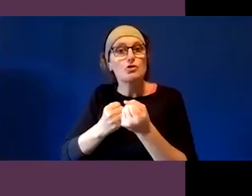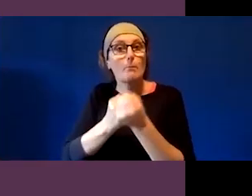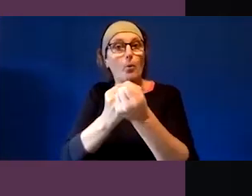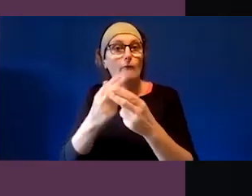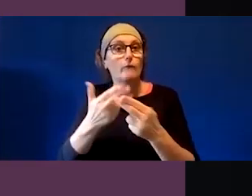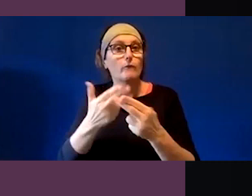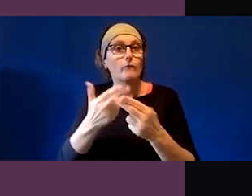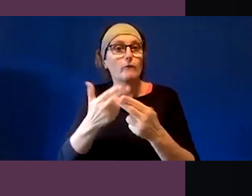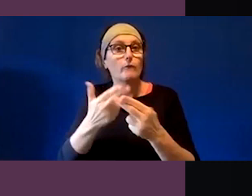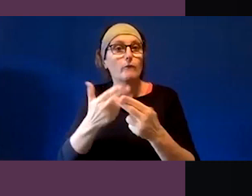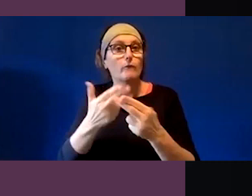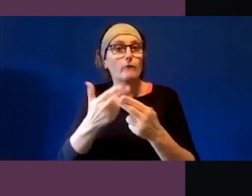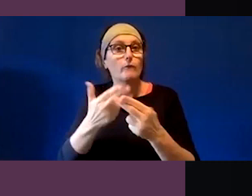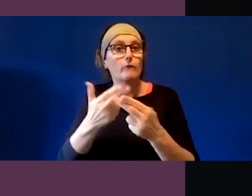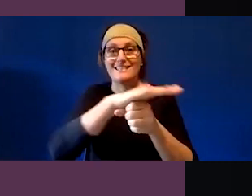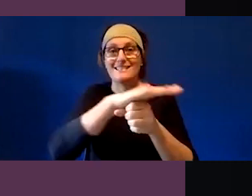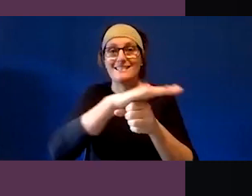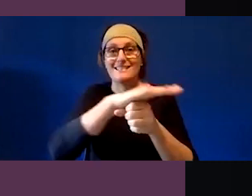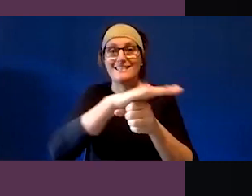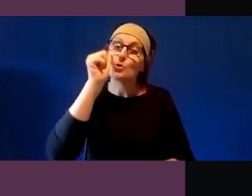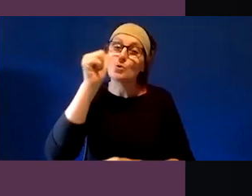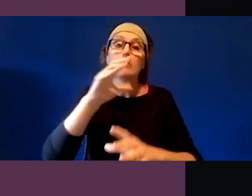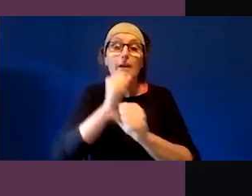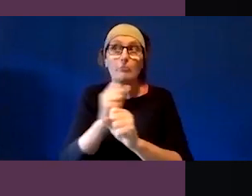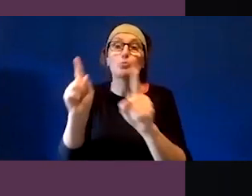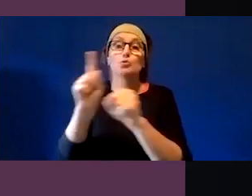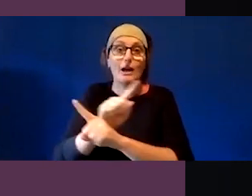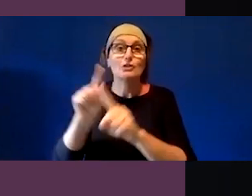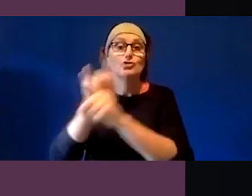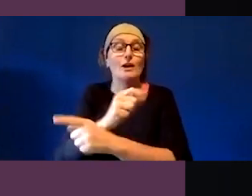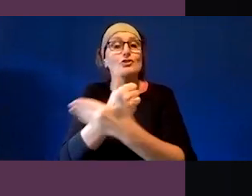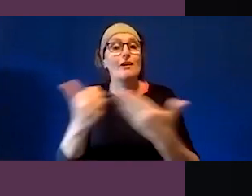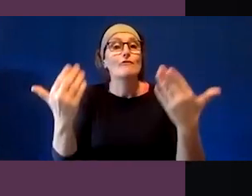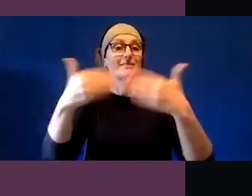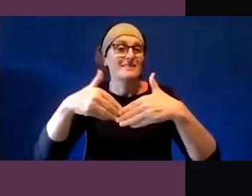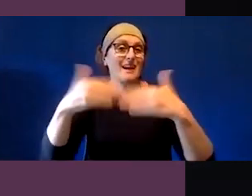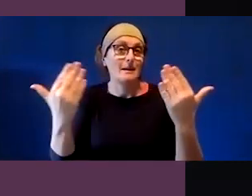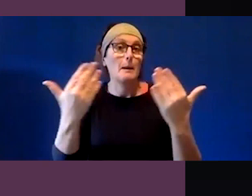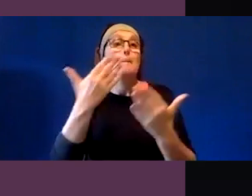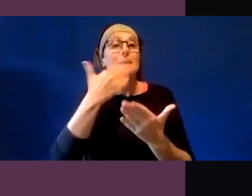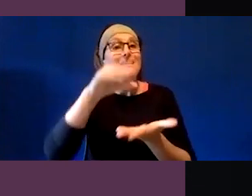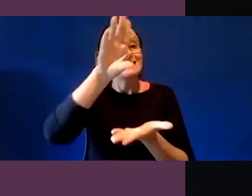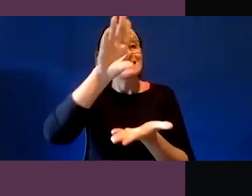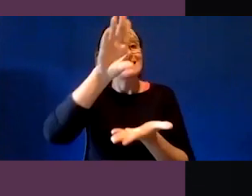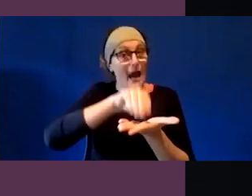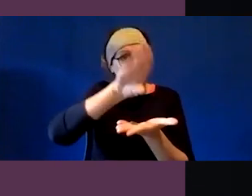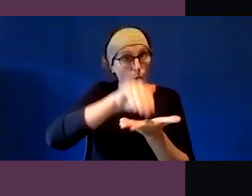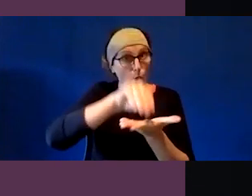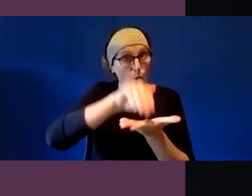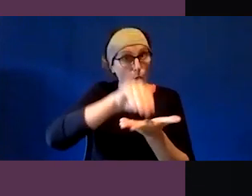resources that are published on our site at the moment. I recommend that you download a recently published guide that outlines all of the government support currently available to the arts. Of course, this is a daily changing situation. So, please download the report, but come back for an updated version.